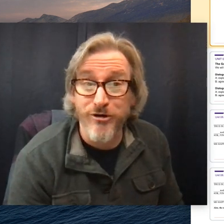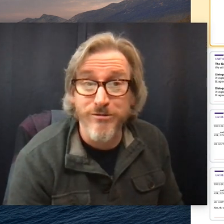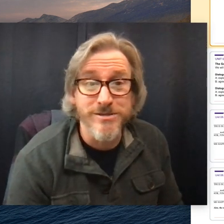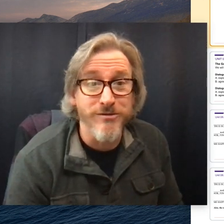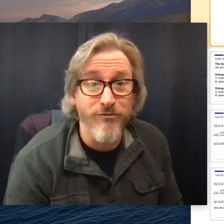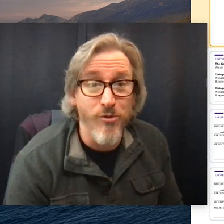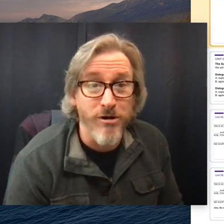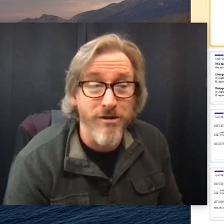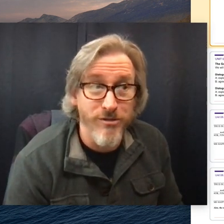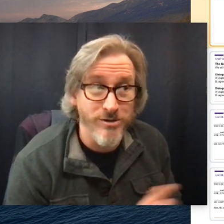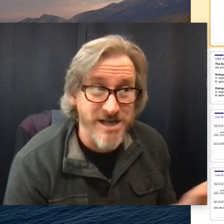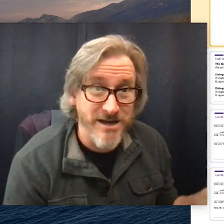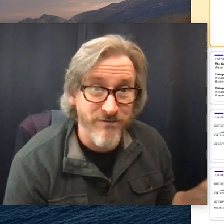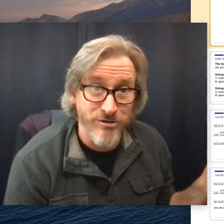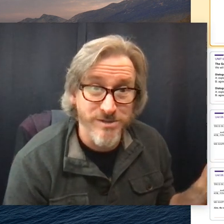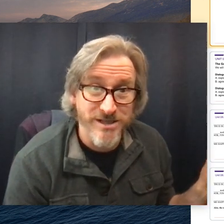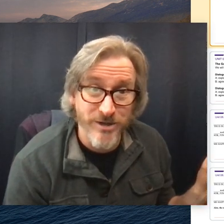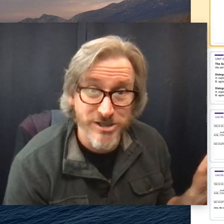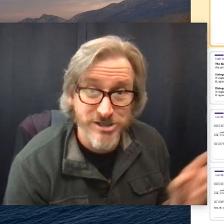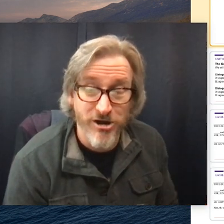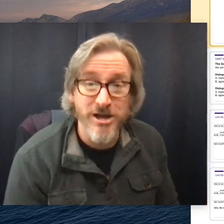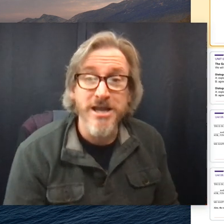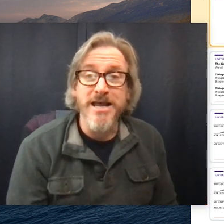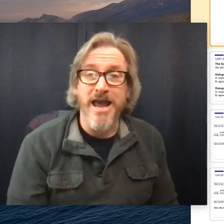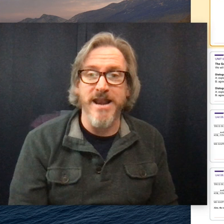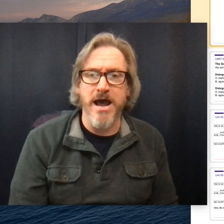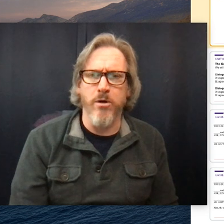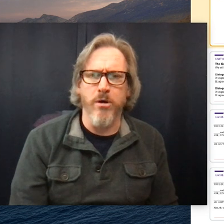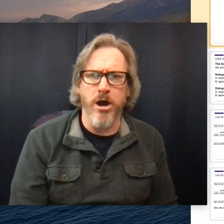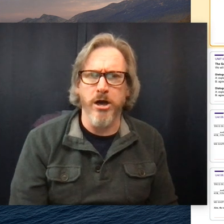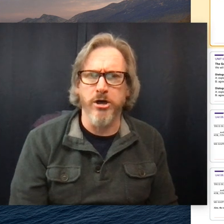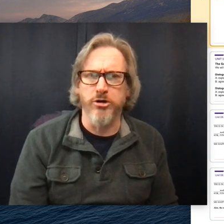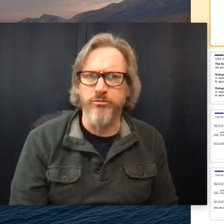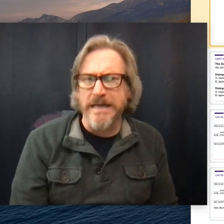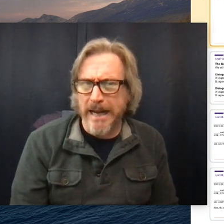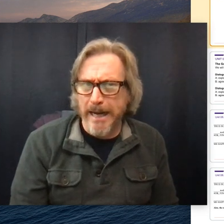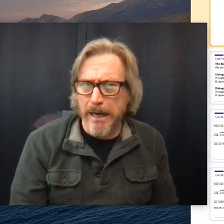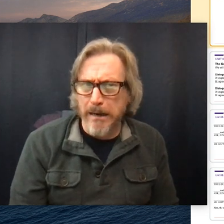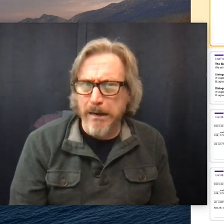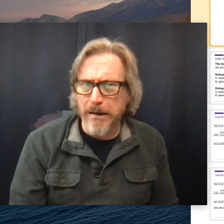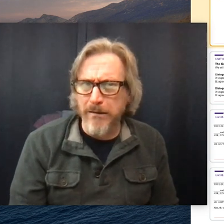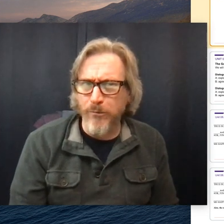verbs for for those kind of verbs that we just saw and now agreeing